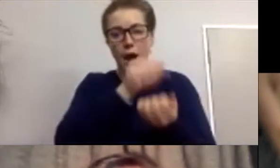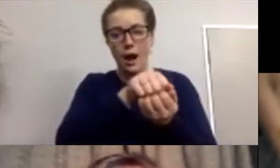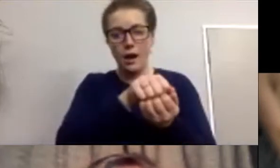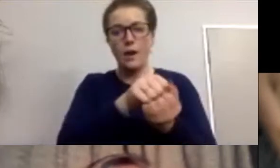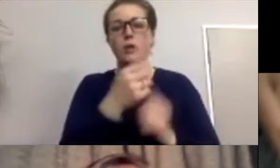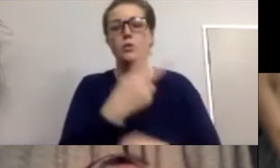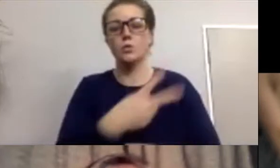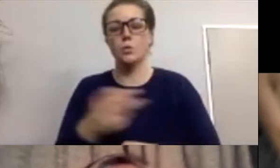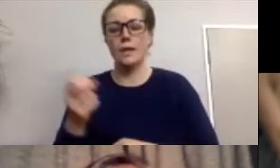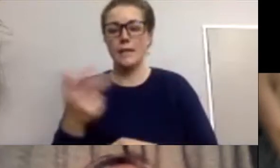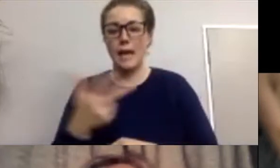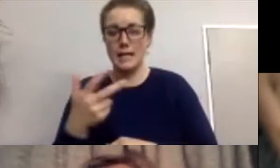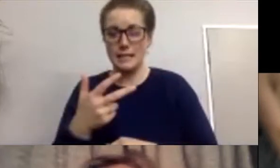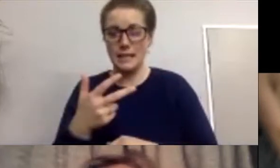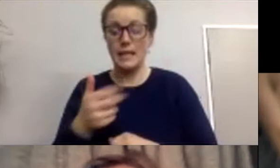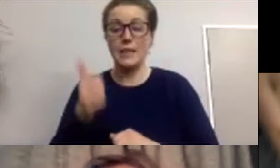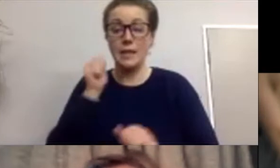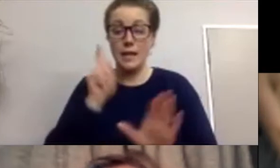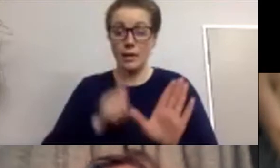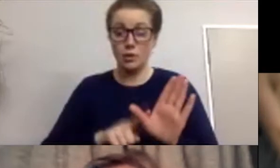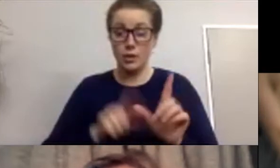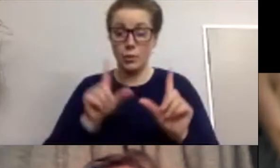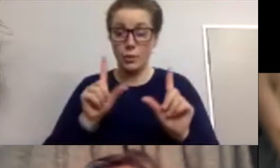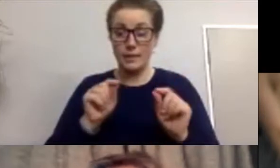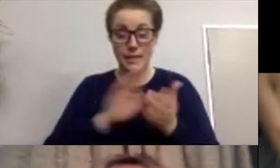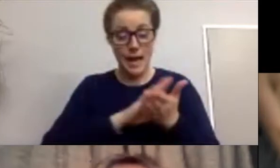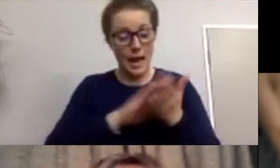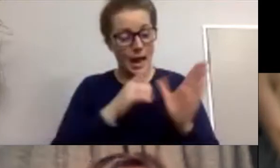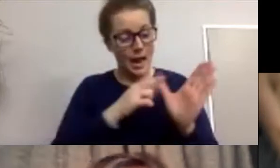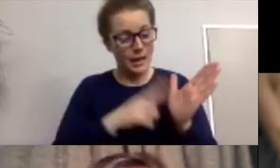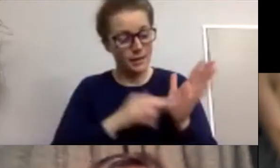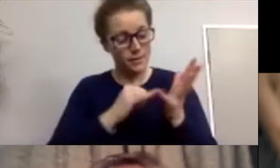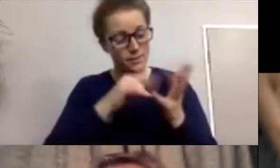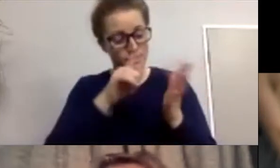And last year we did Hansel and Gretel, which was fun and energetic. And this year